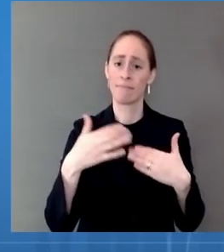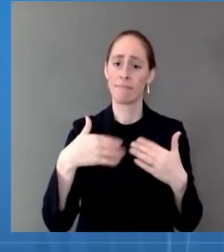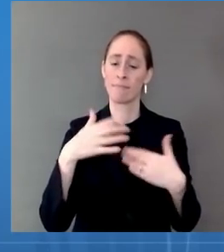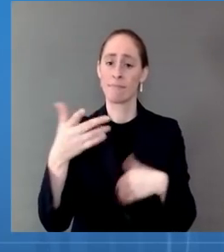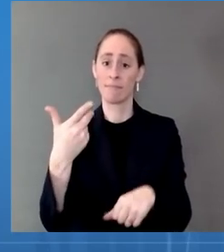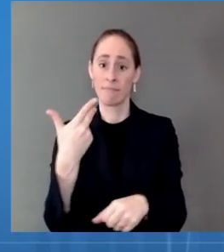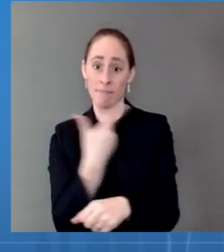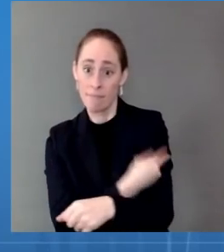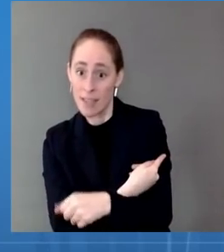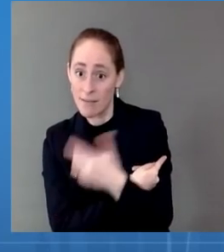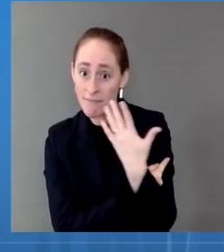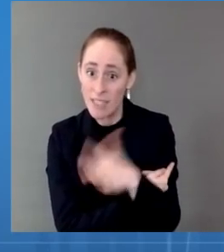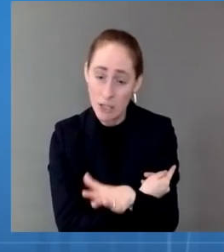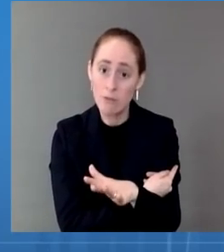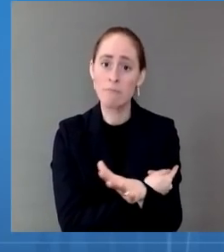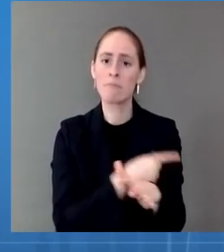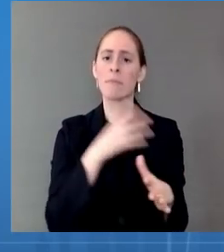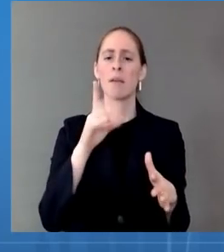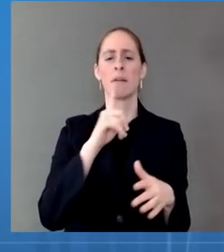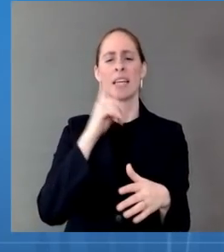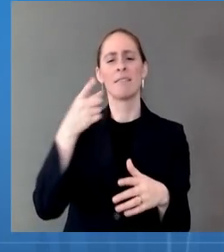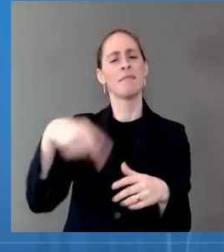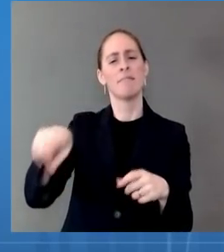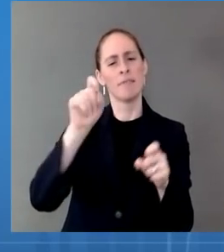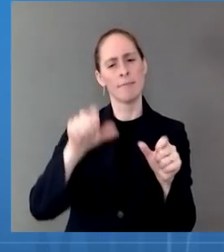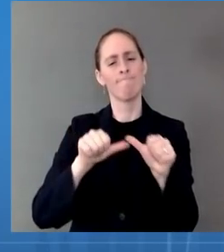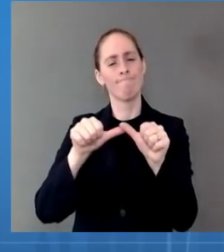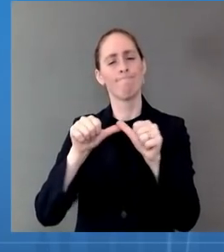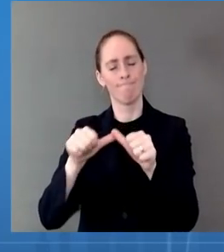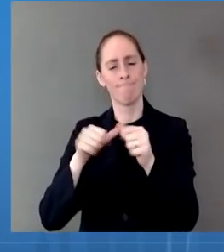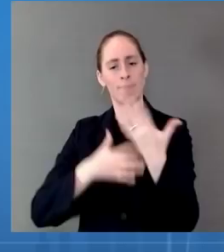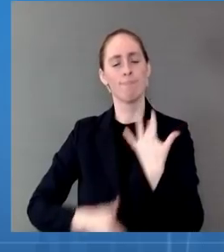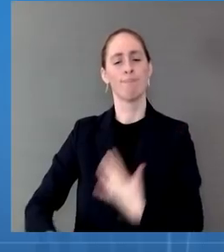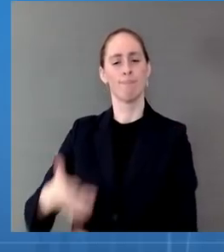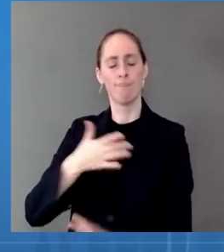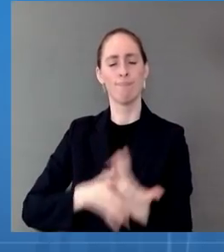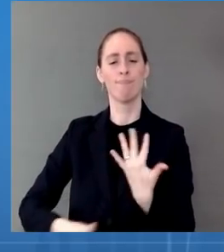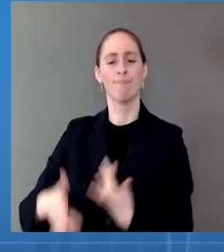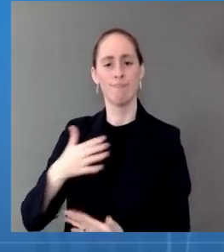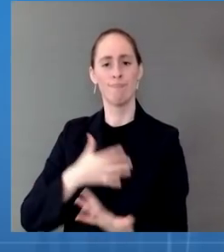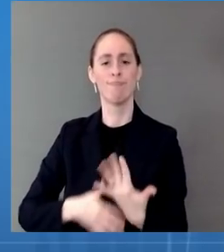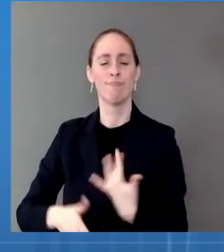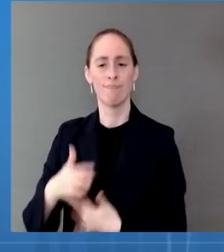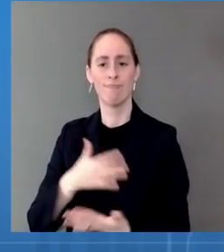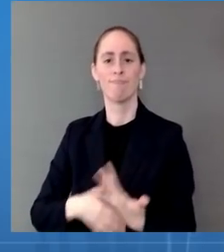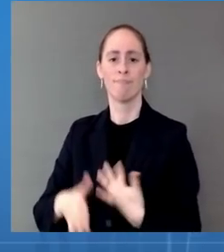So early in vitro studies clearly indicate that boosters in.